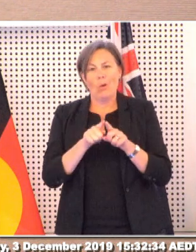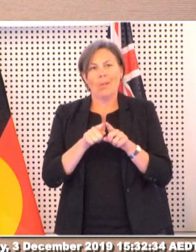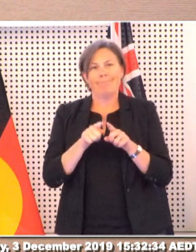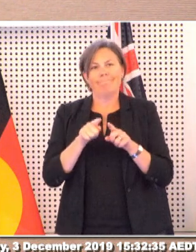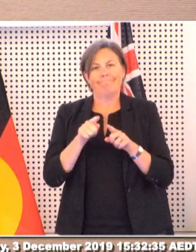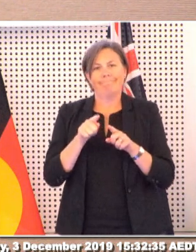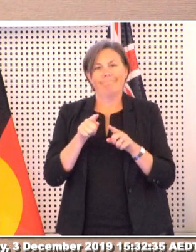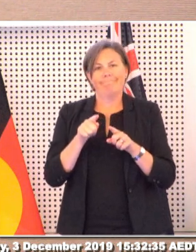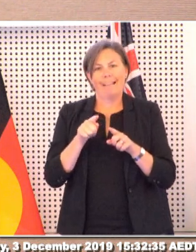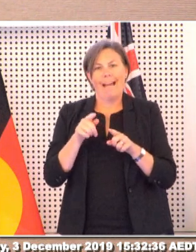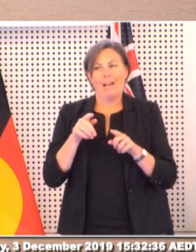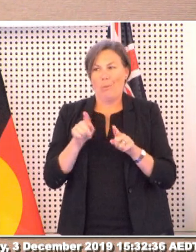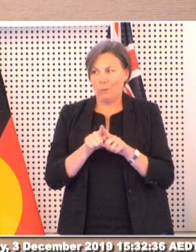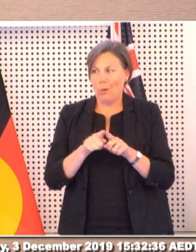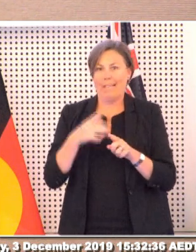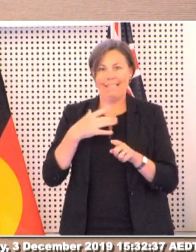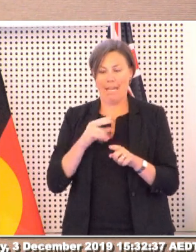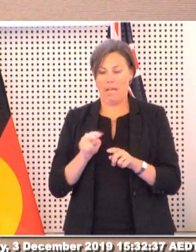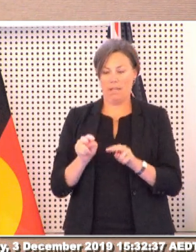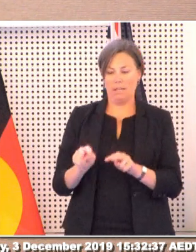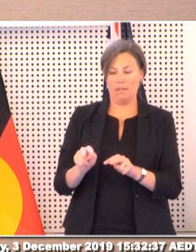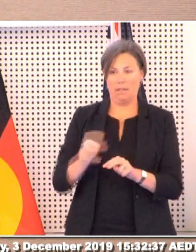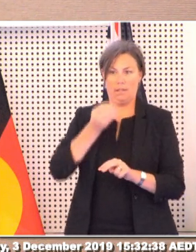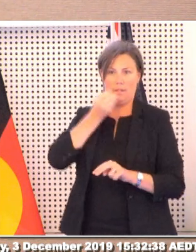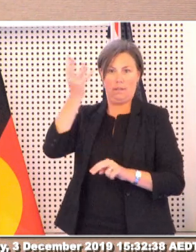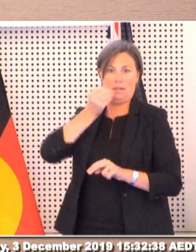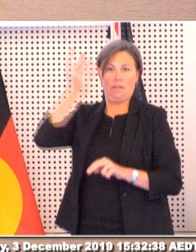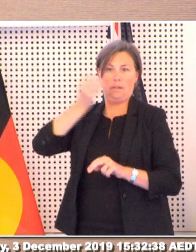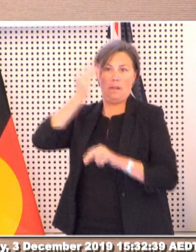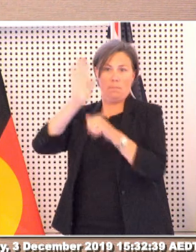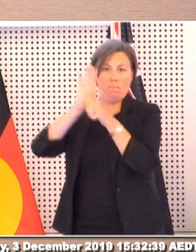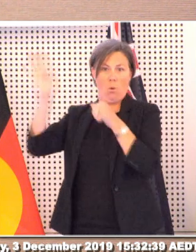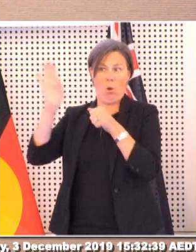back to the board. The board being aware of what actually happens in their organisation, and that